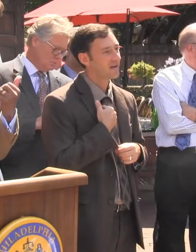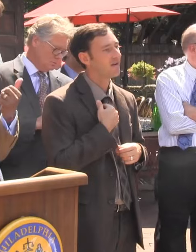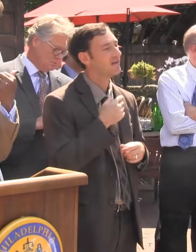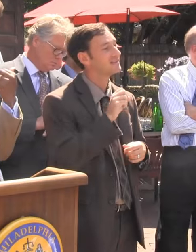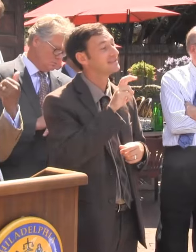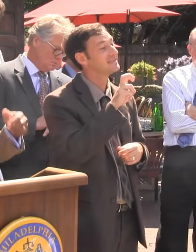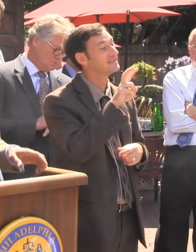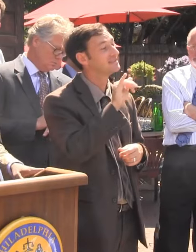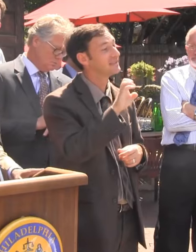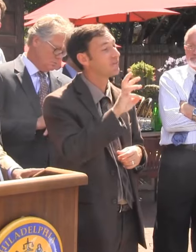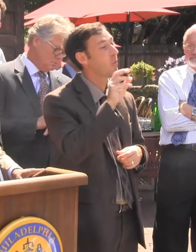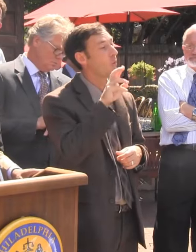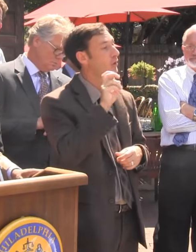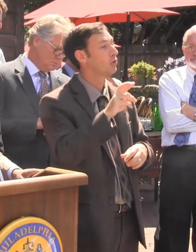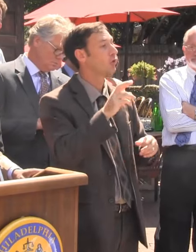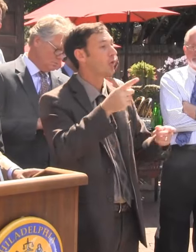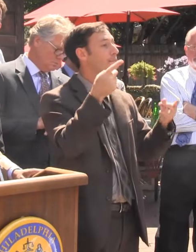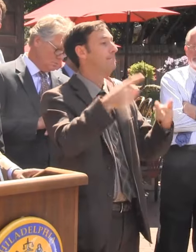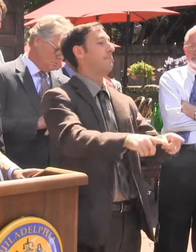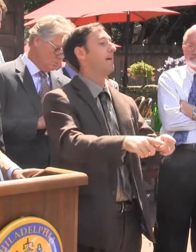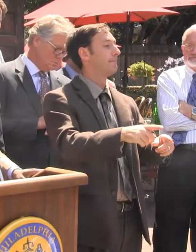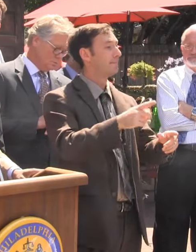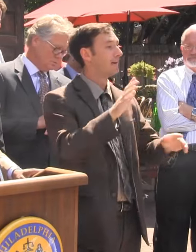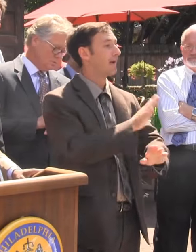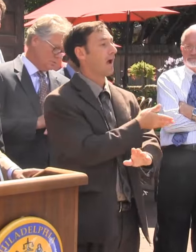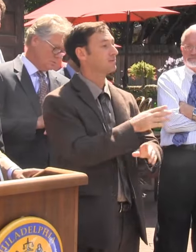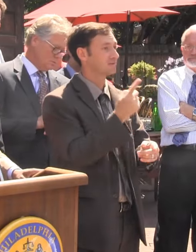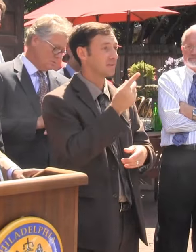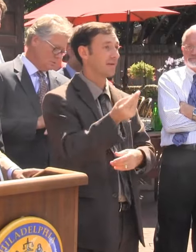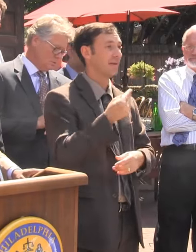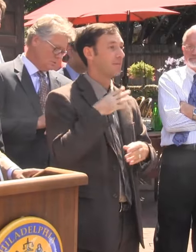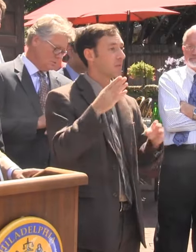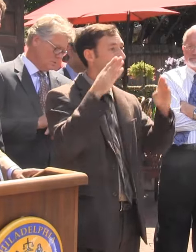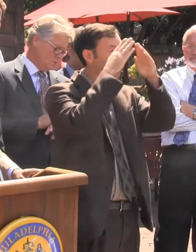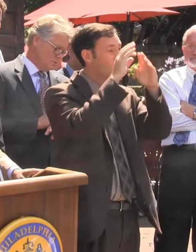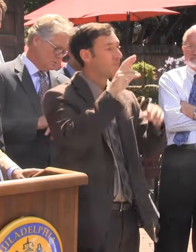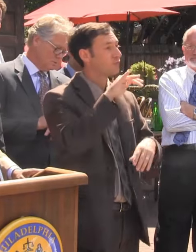Wonder pop-up concert the other day, someone handed me a Pope Francis doll. You know I